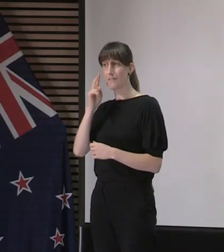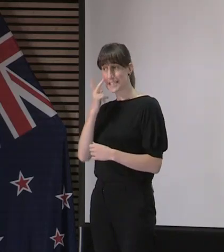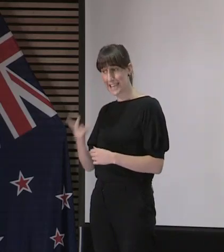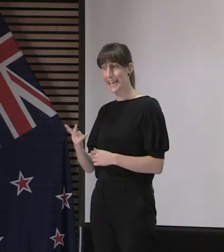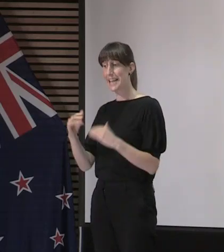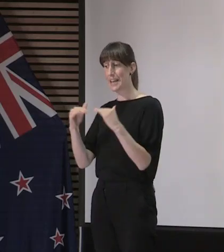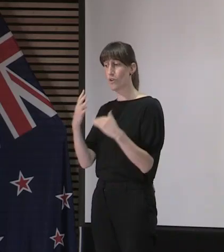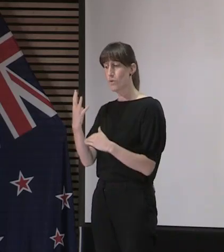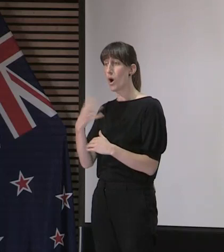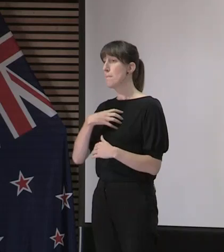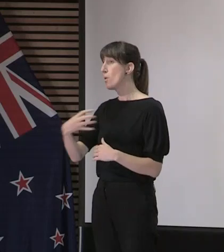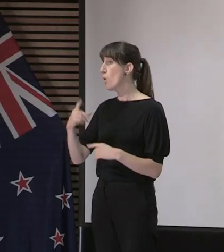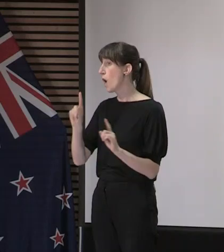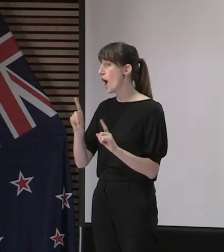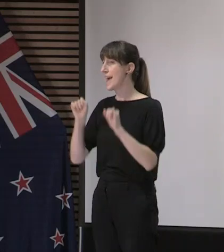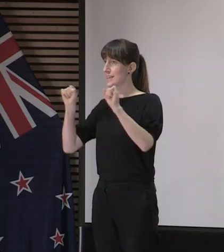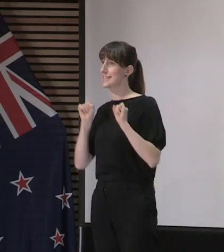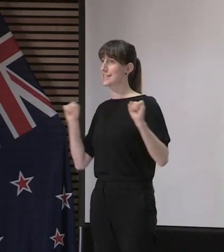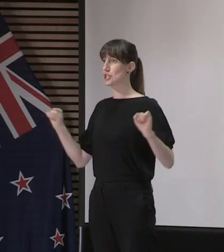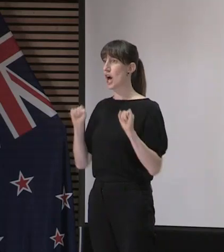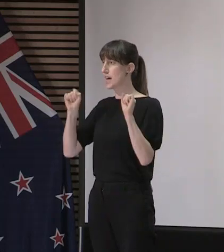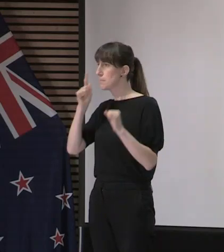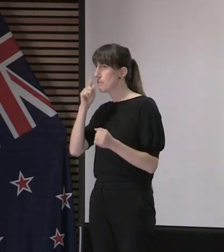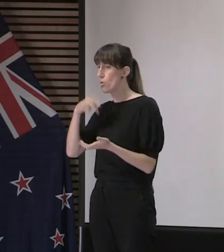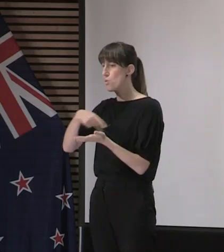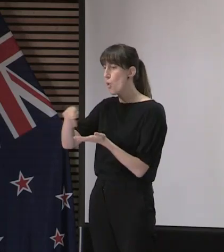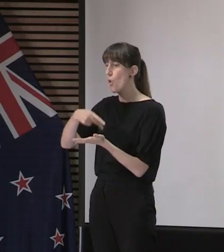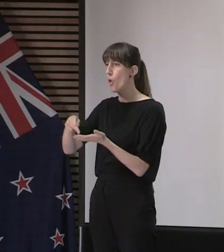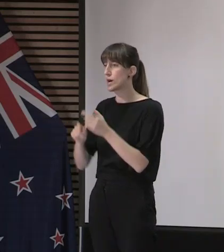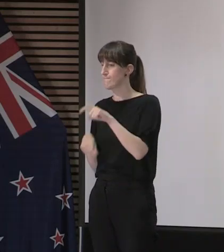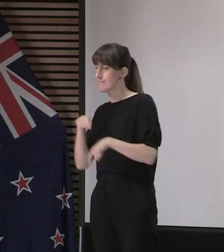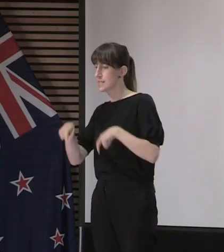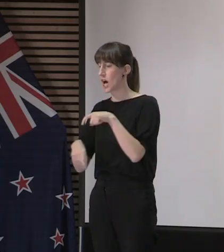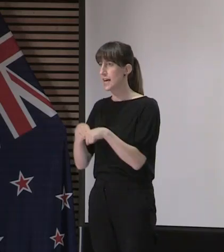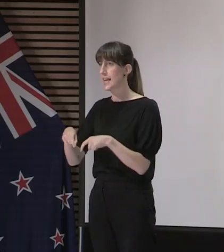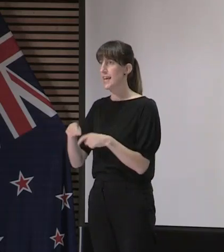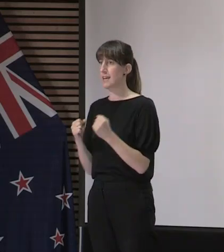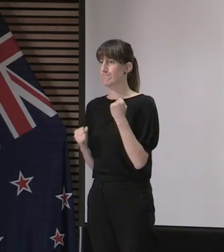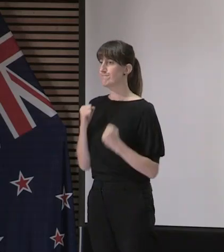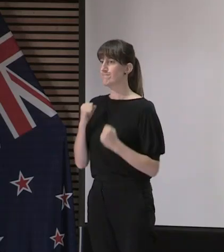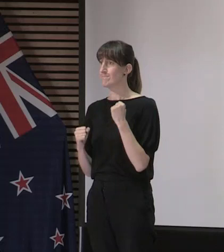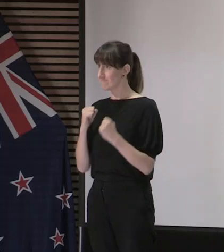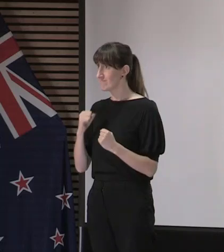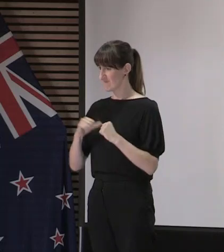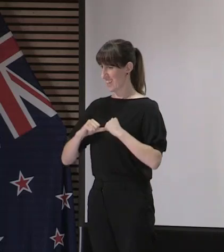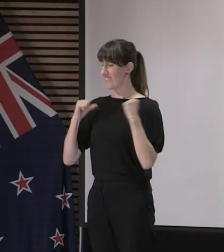have made this - there's been a lot of people out being